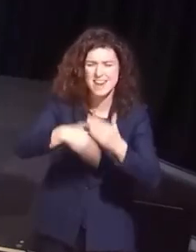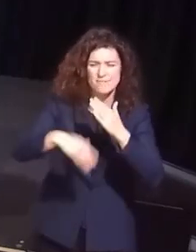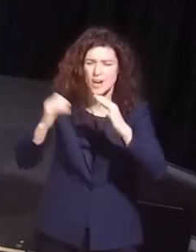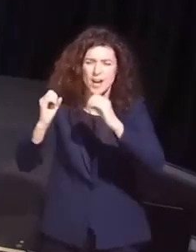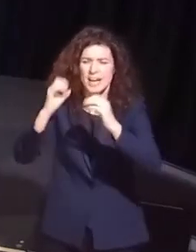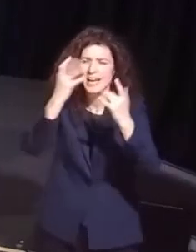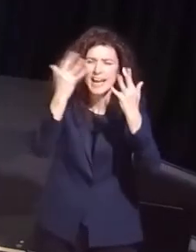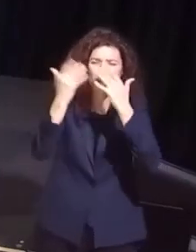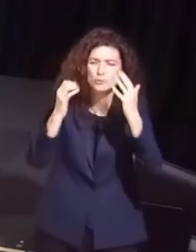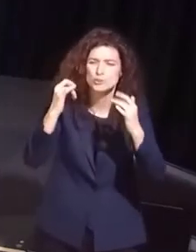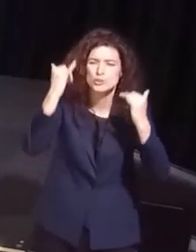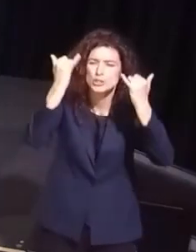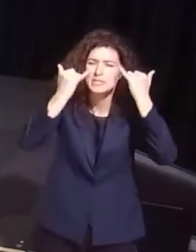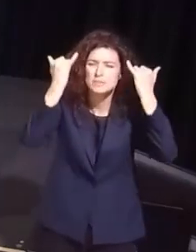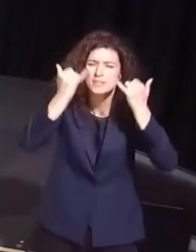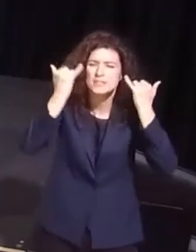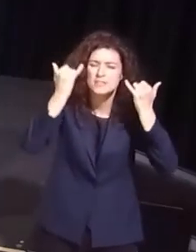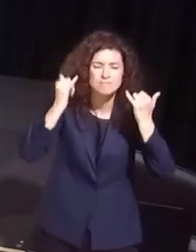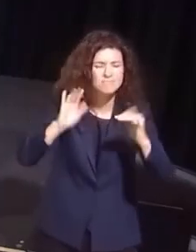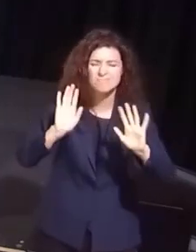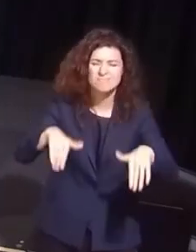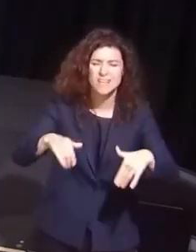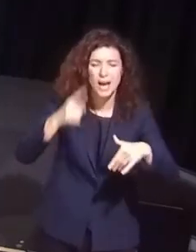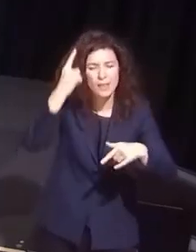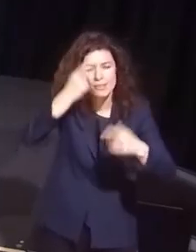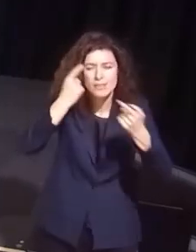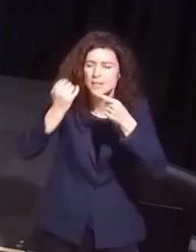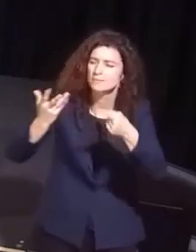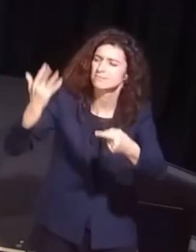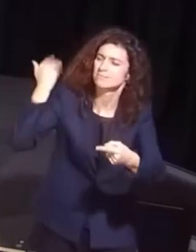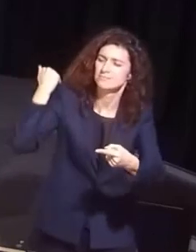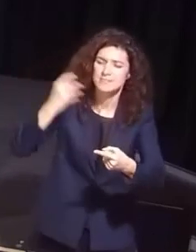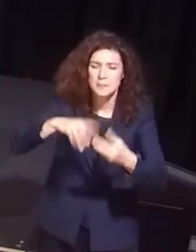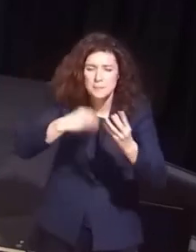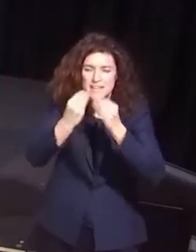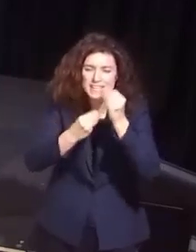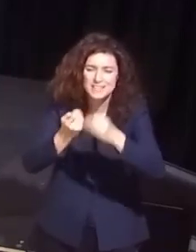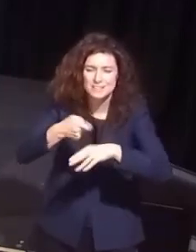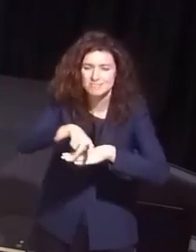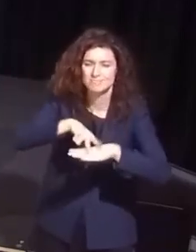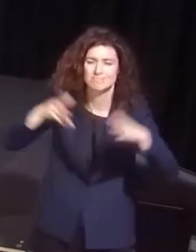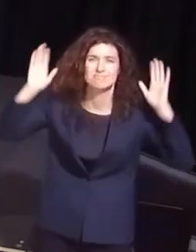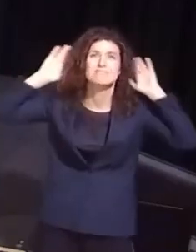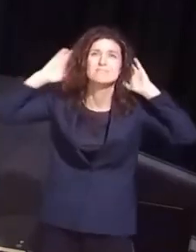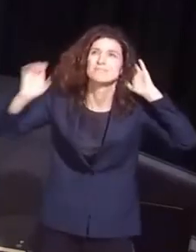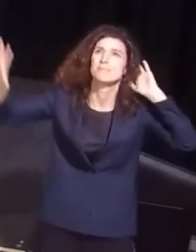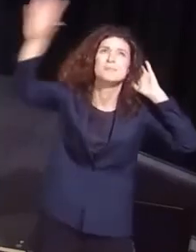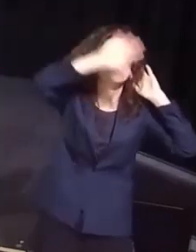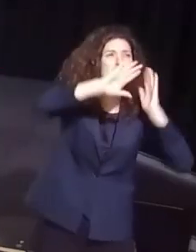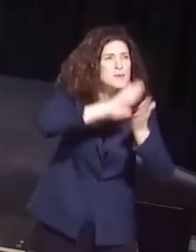Instead I think of days gone by, of picnics neath a clear blue sky. The thrill of watching unawares,